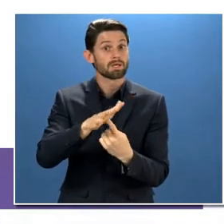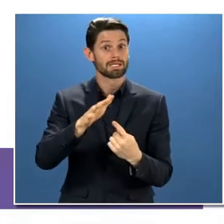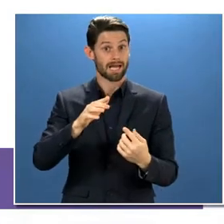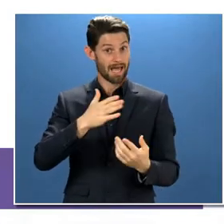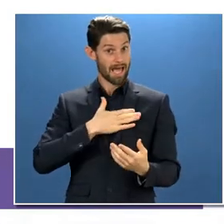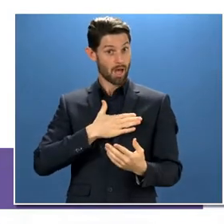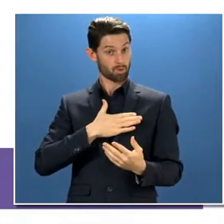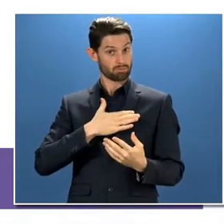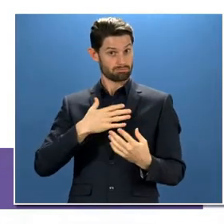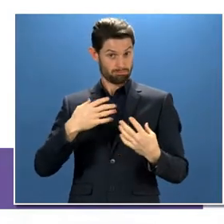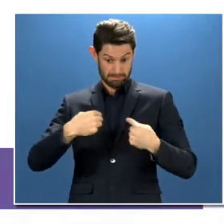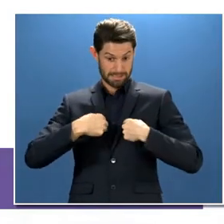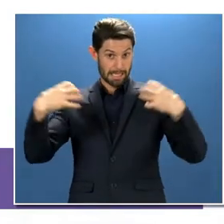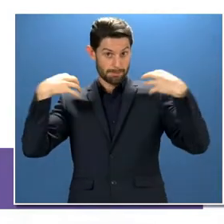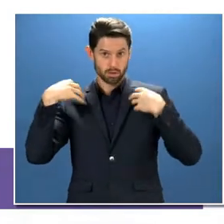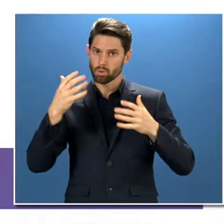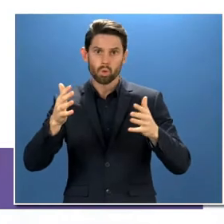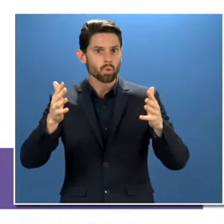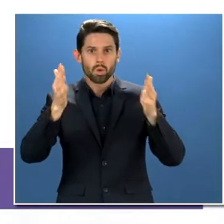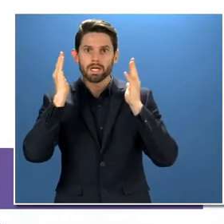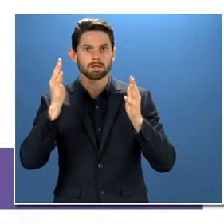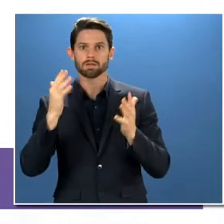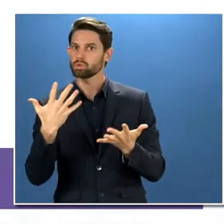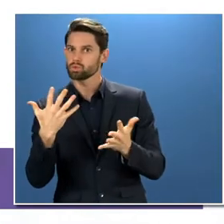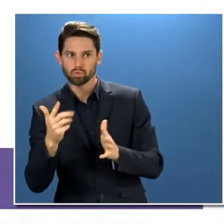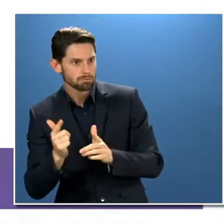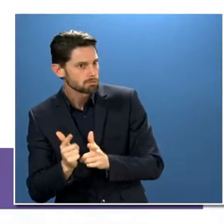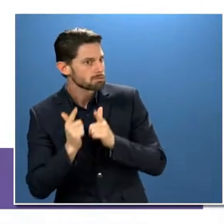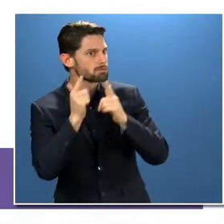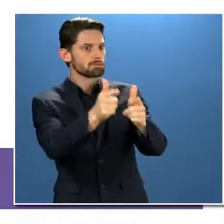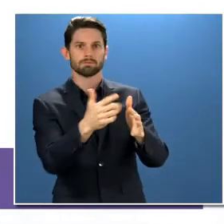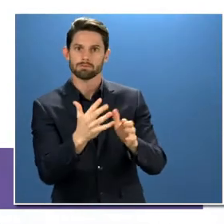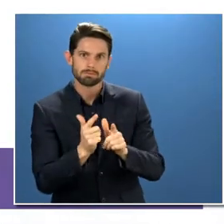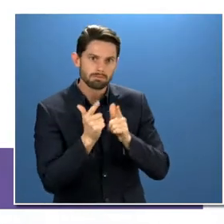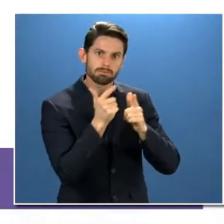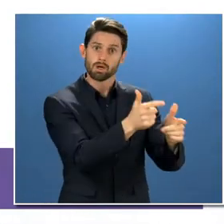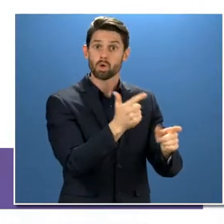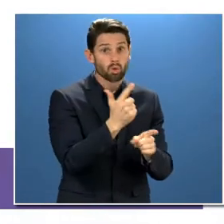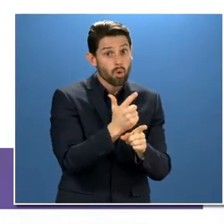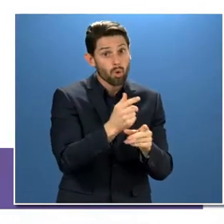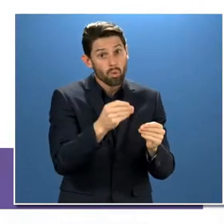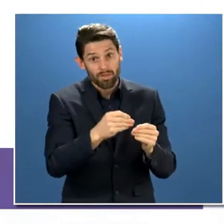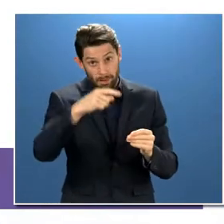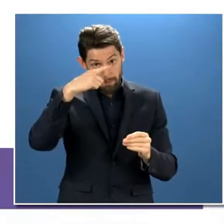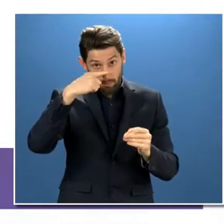themselves available to particularly people with disability in different locations in Australia.